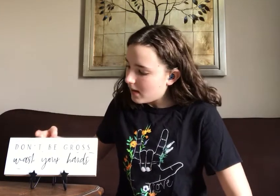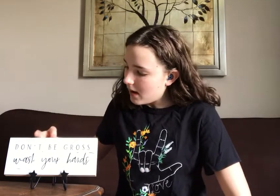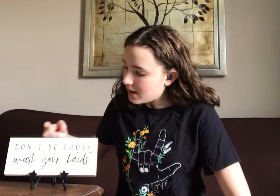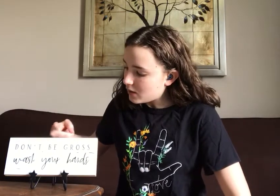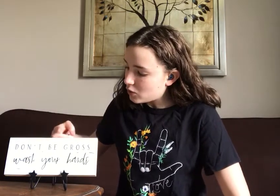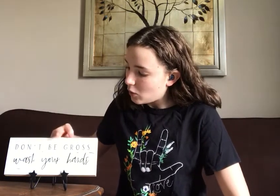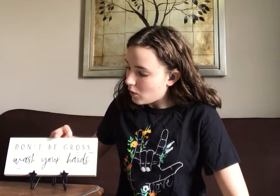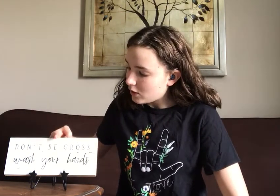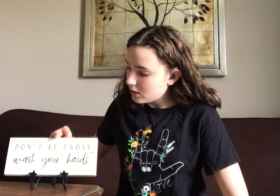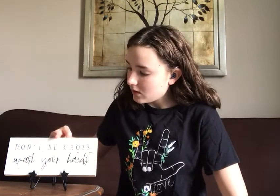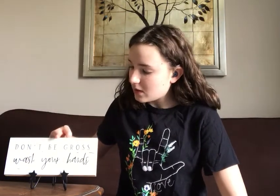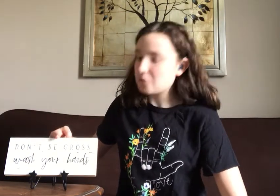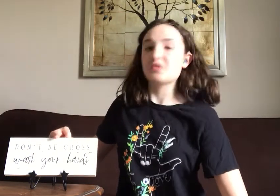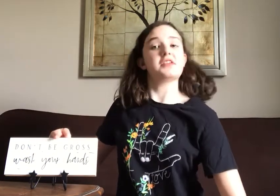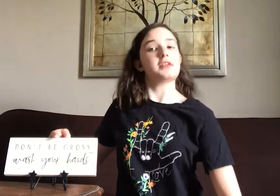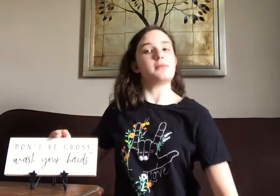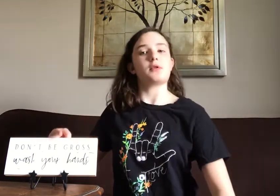The Your is pretty simple.